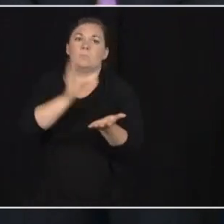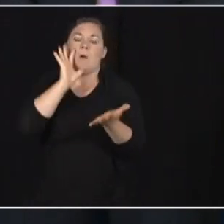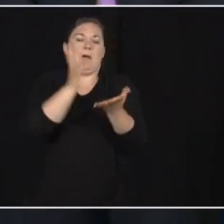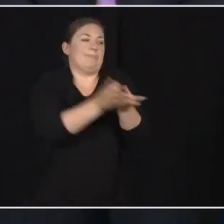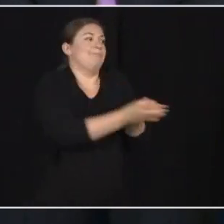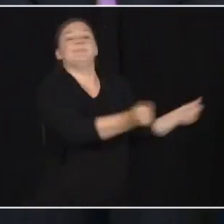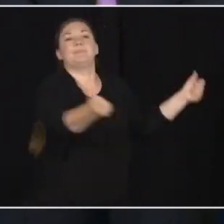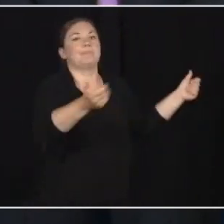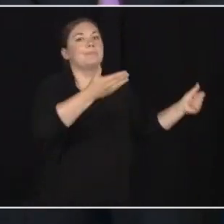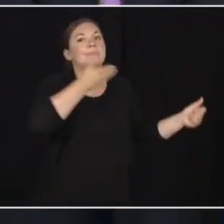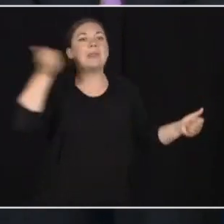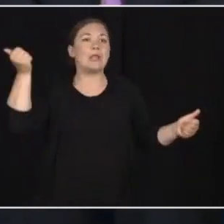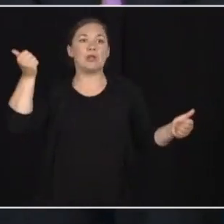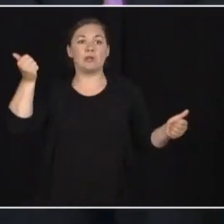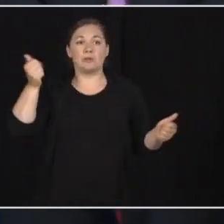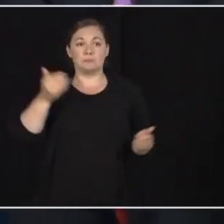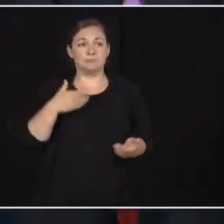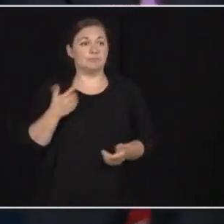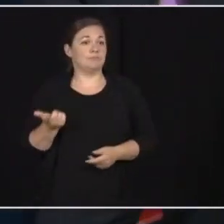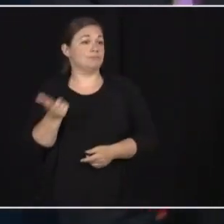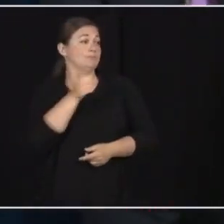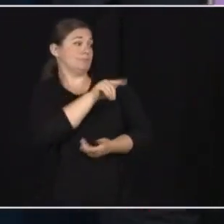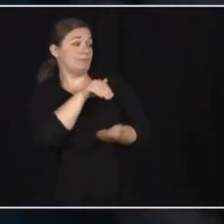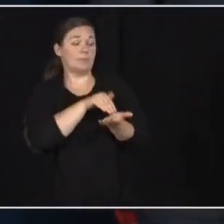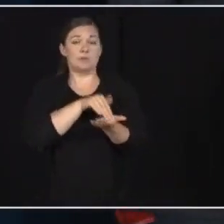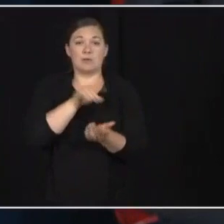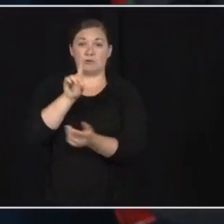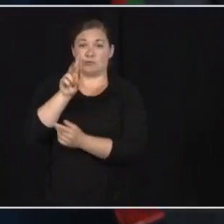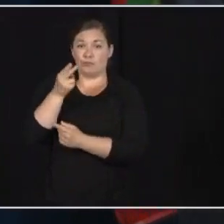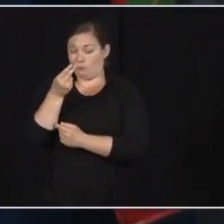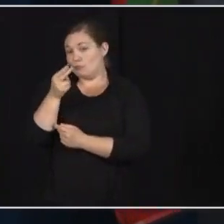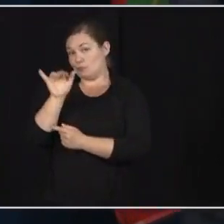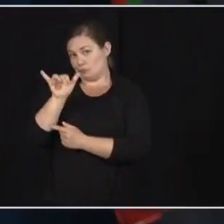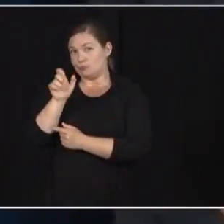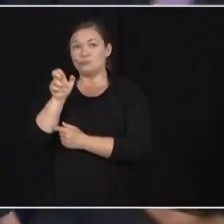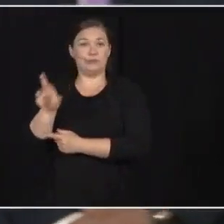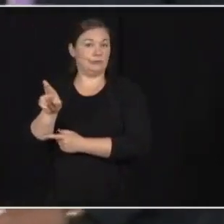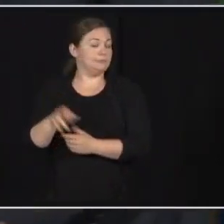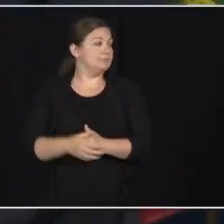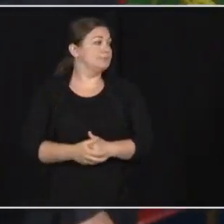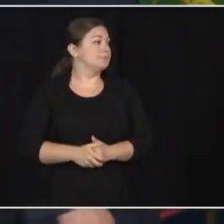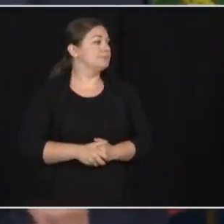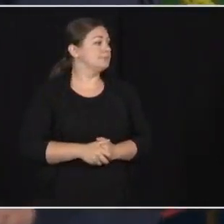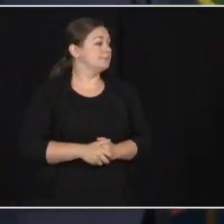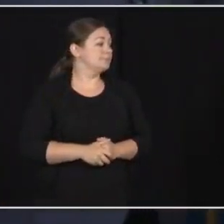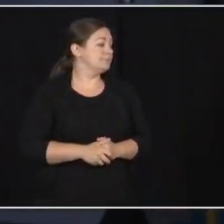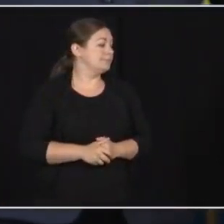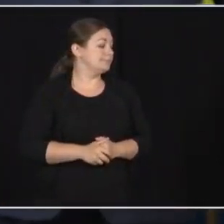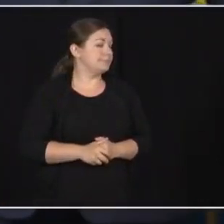We can have enough people. We need more expertise down there supporting everyone that needs help and I will pass it over to Doc.